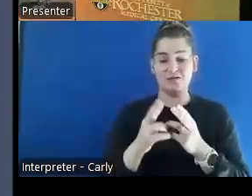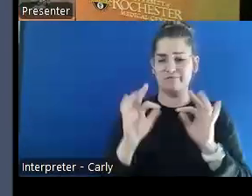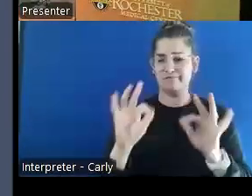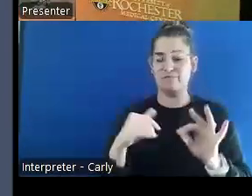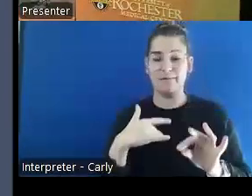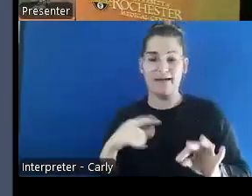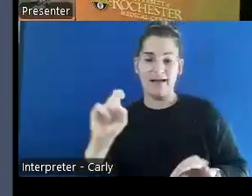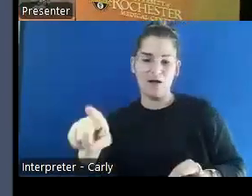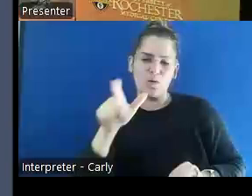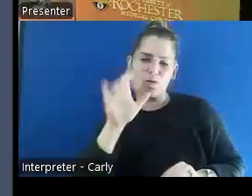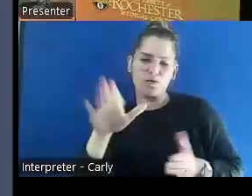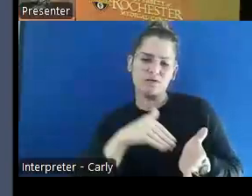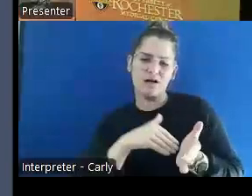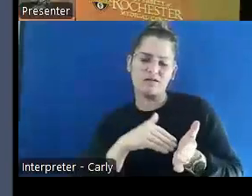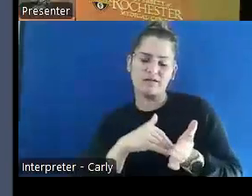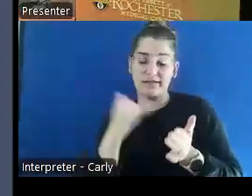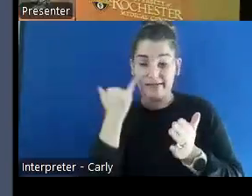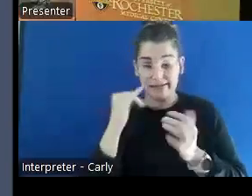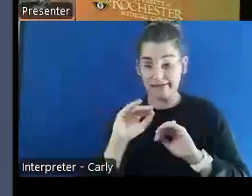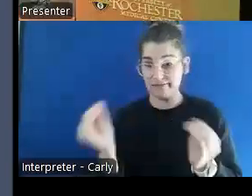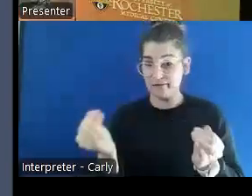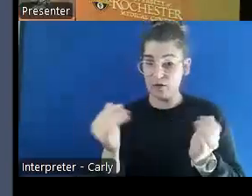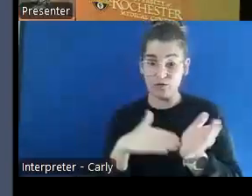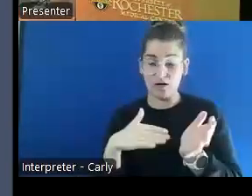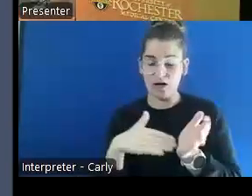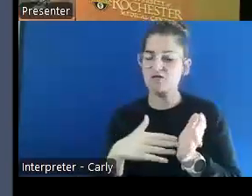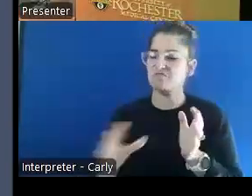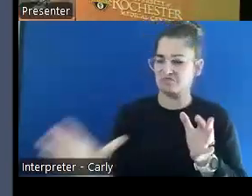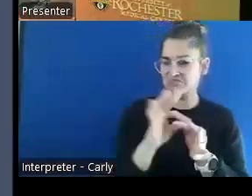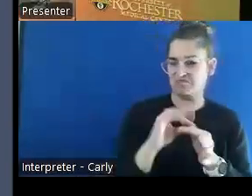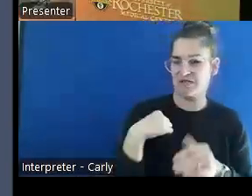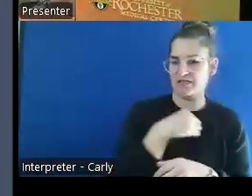they don't have one we try to get them linked up with us if they've got Outpatient Psychiatric care